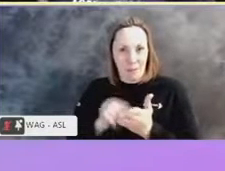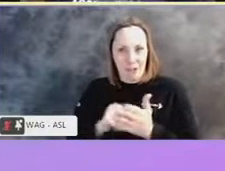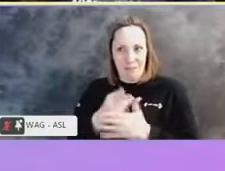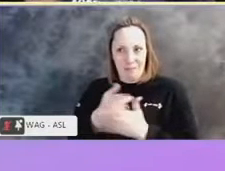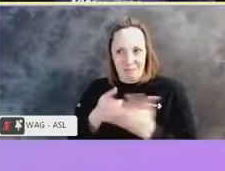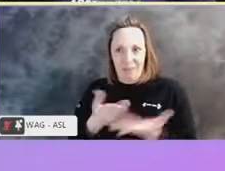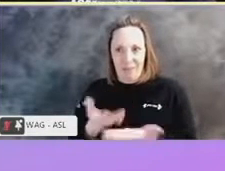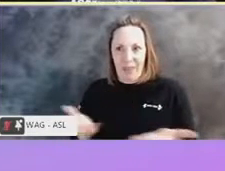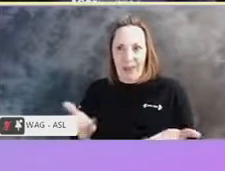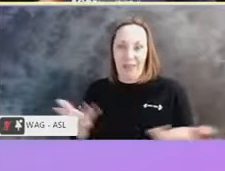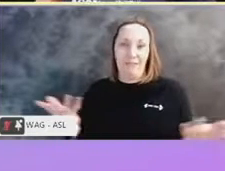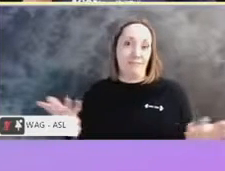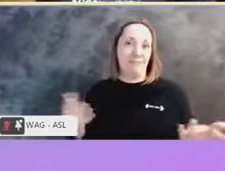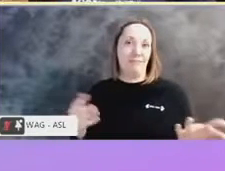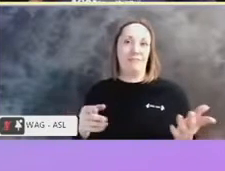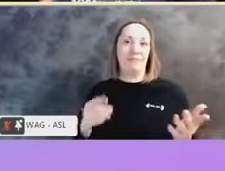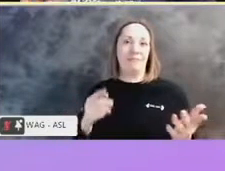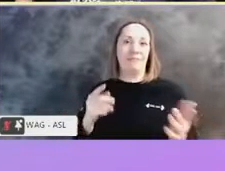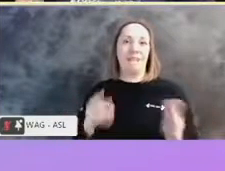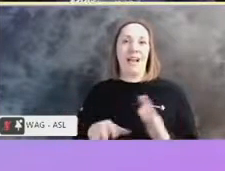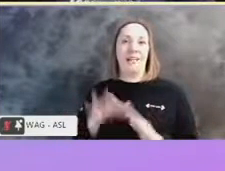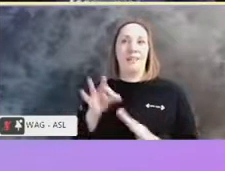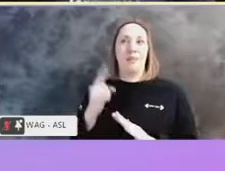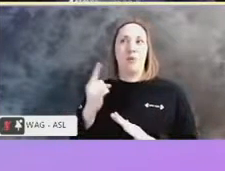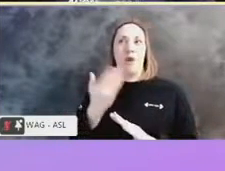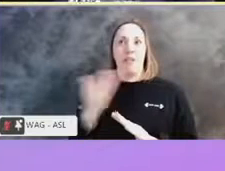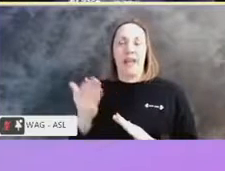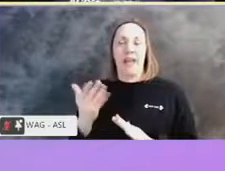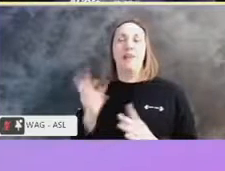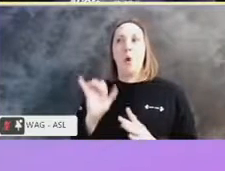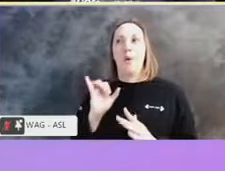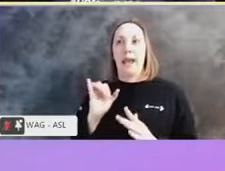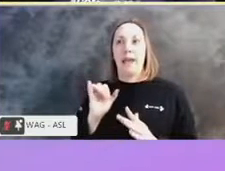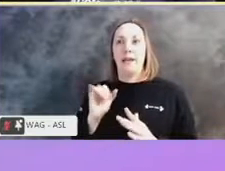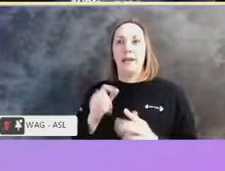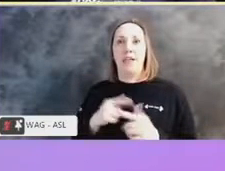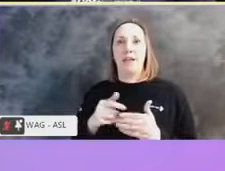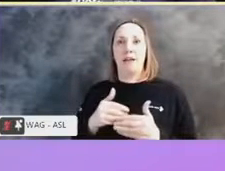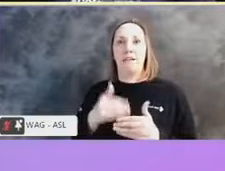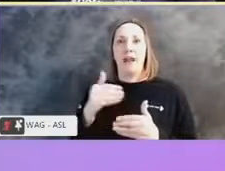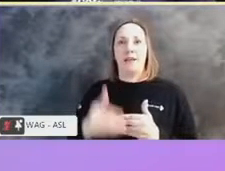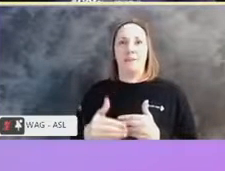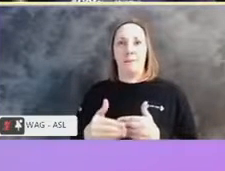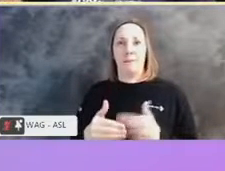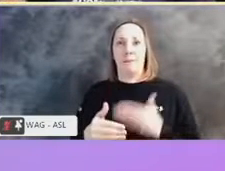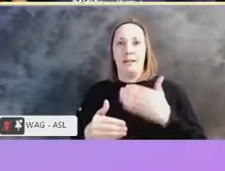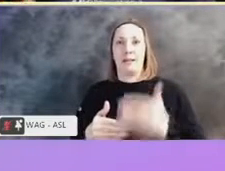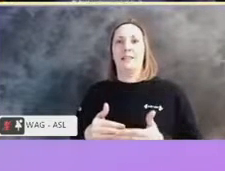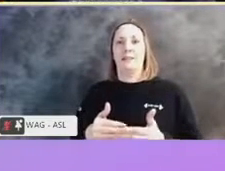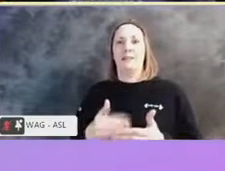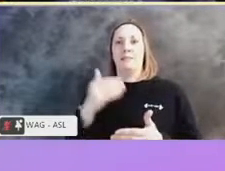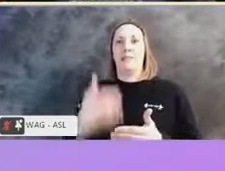honestly, I don't know. I'm figuring out these things as I know. This whole stuff